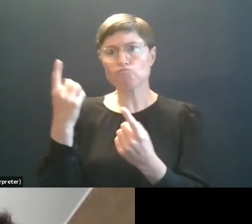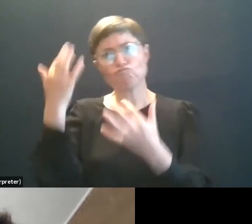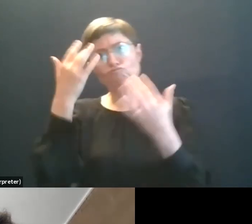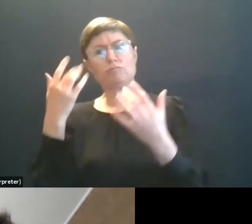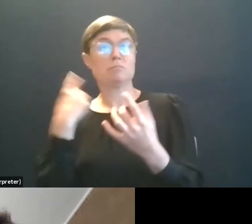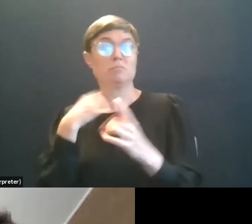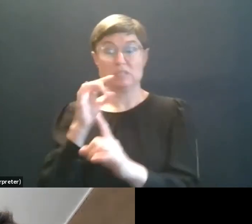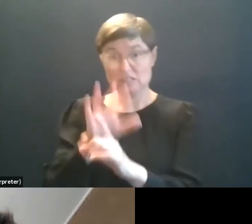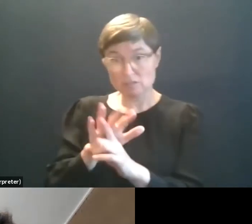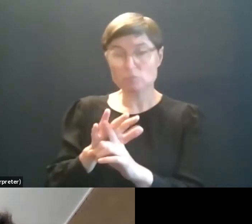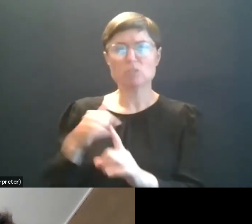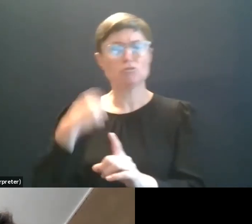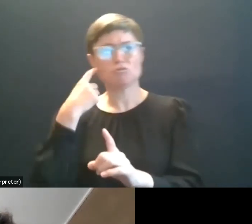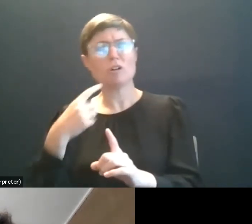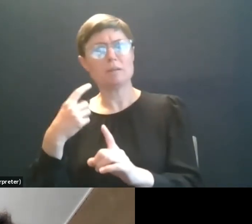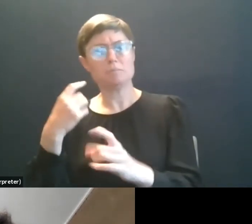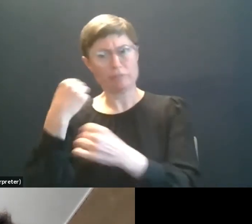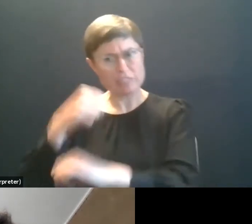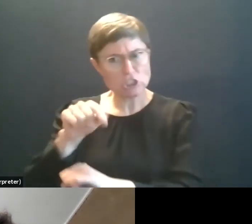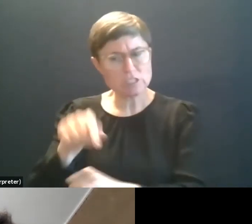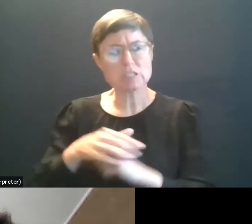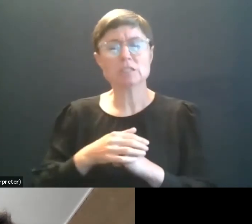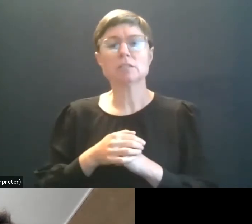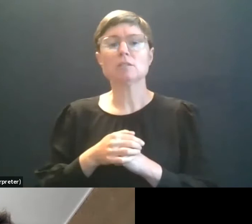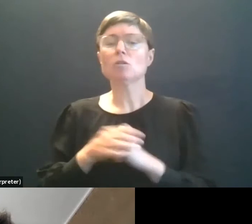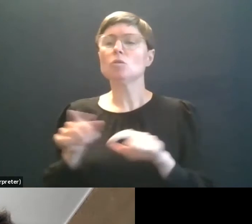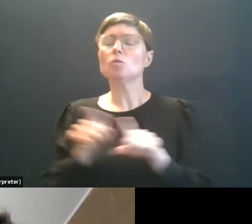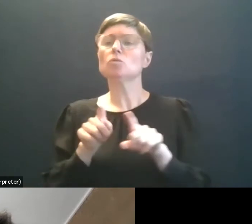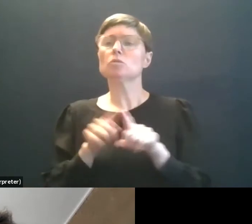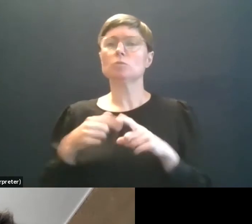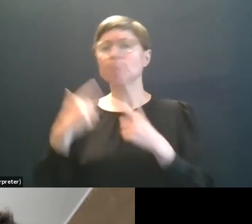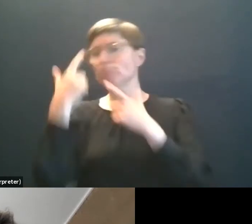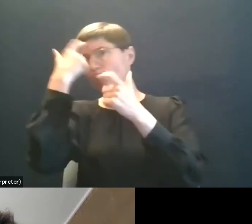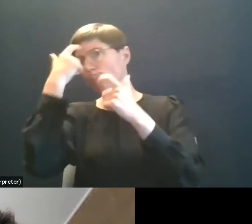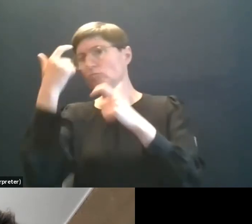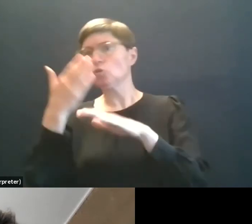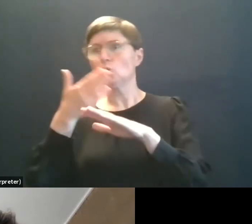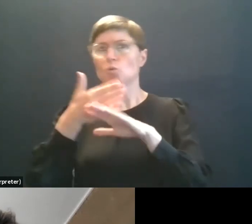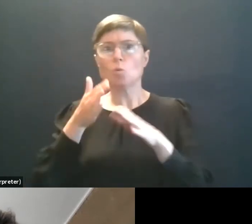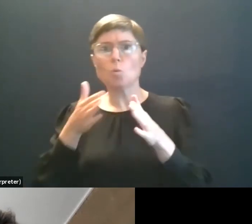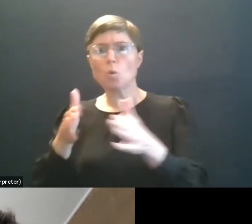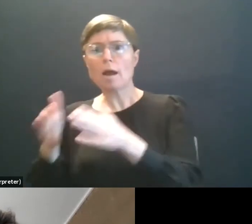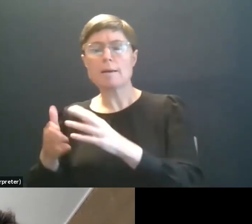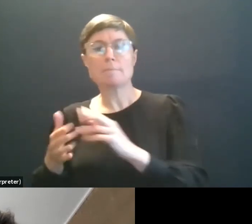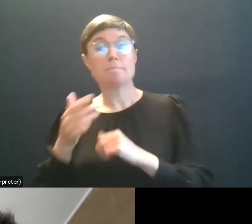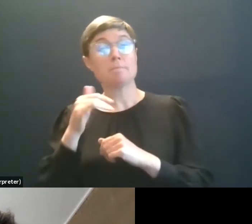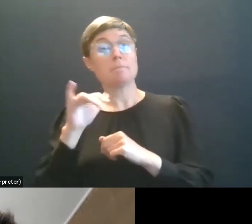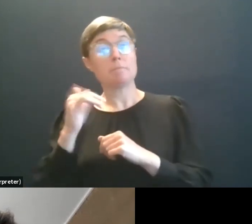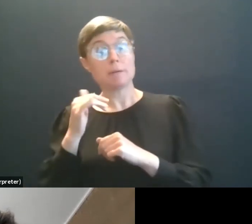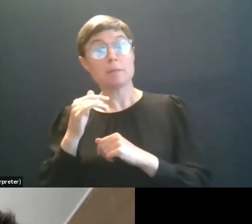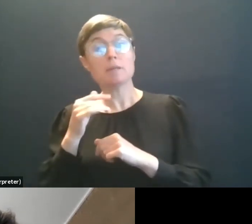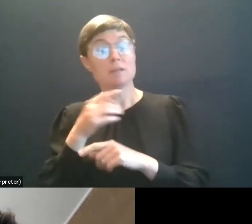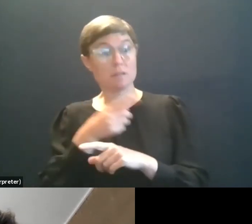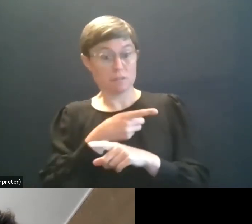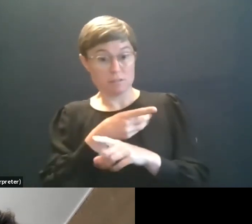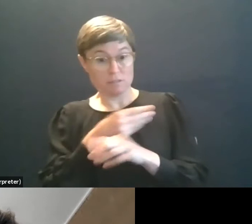much have created a new way of working for people who have tried to take their life,